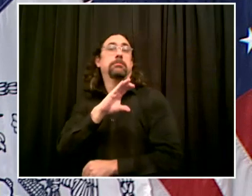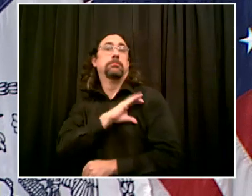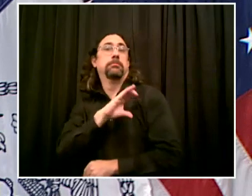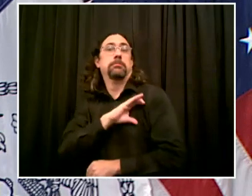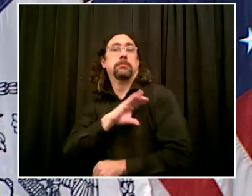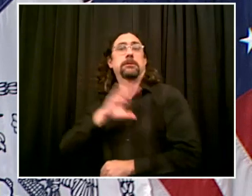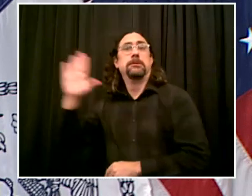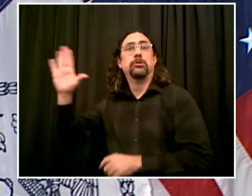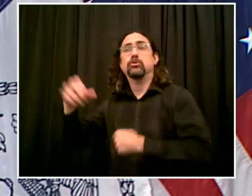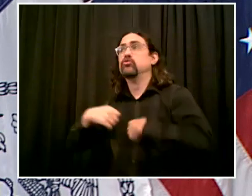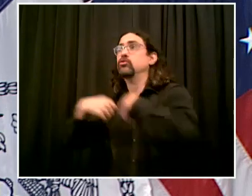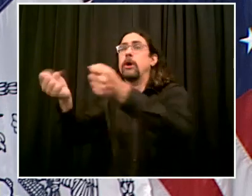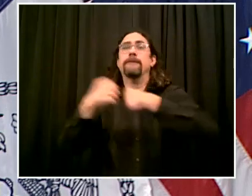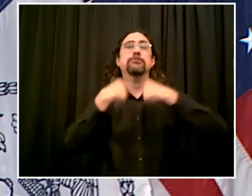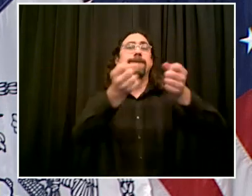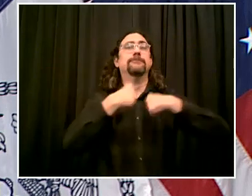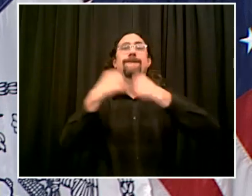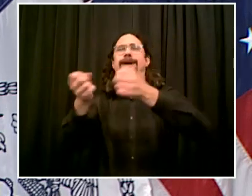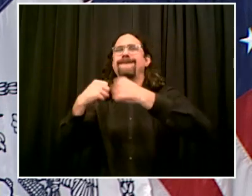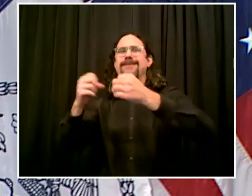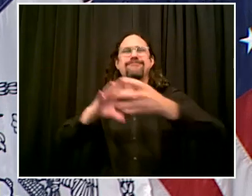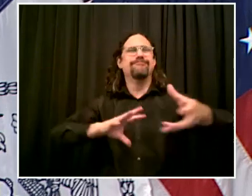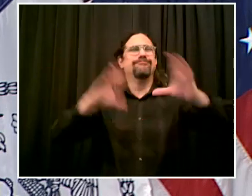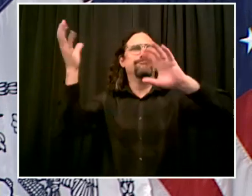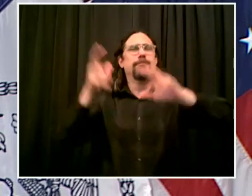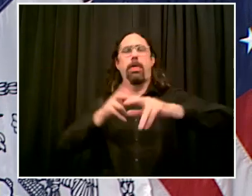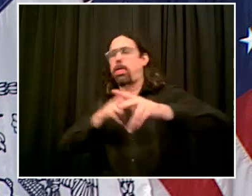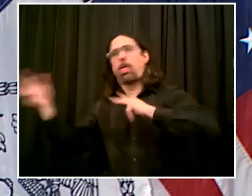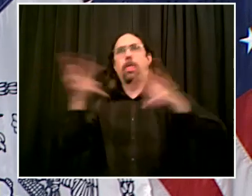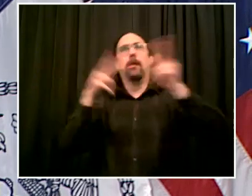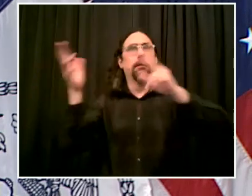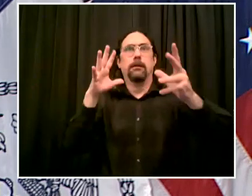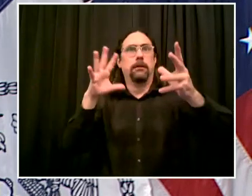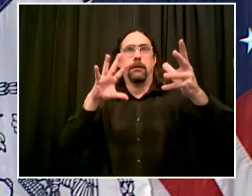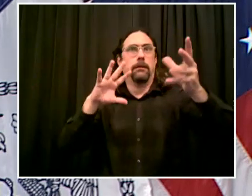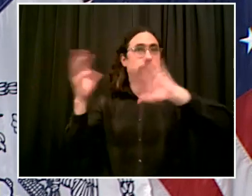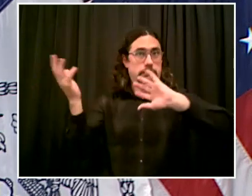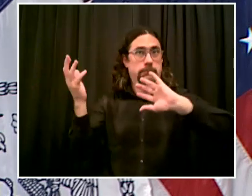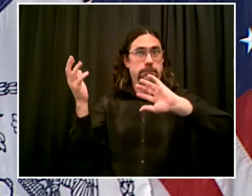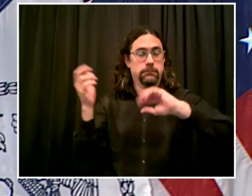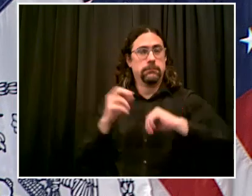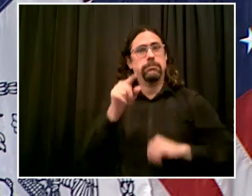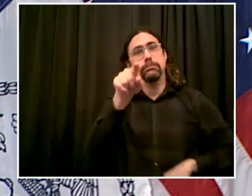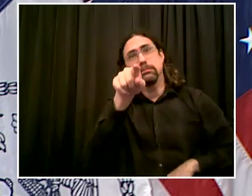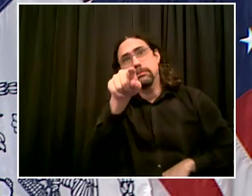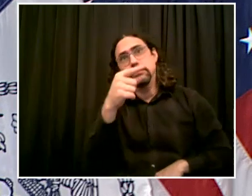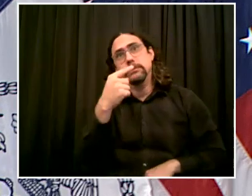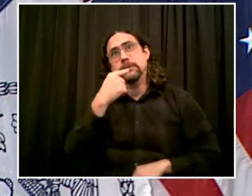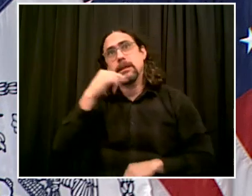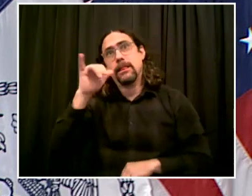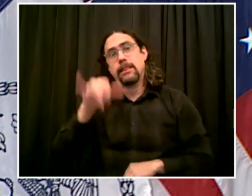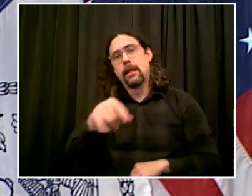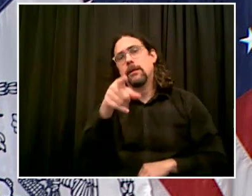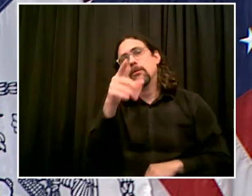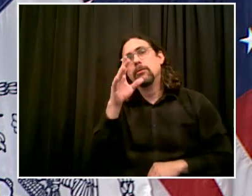BY NYPD OFFICERS BY REVOKING